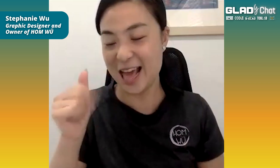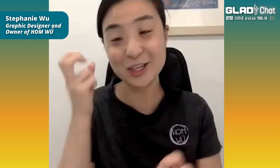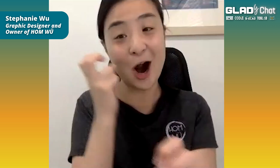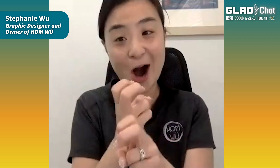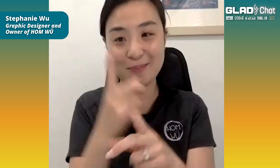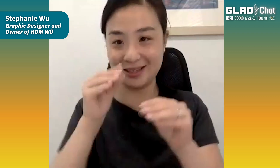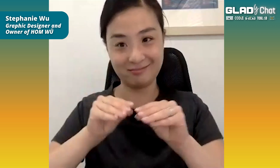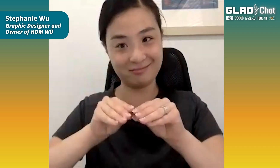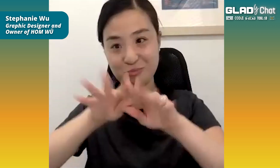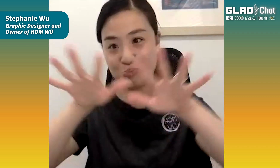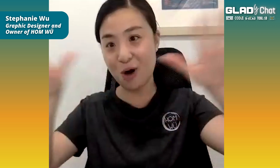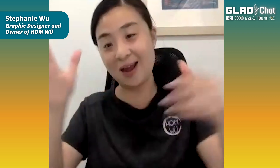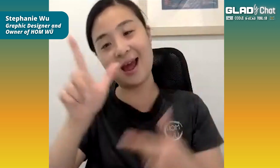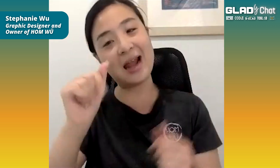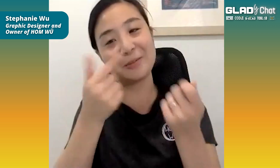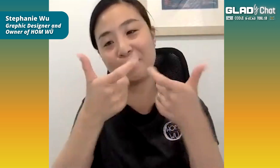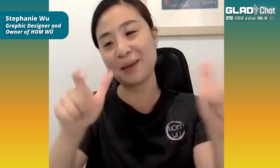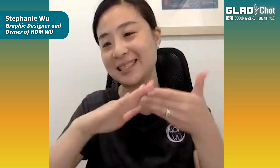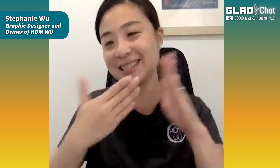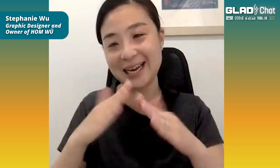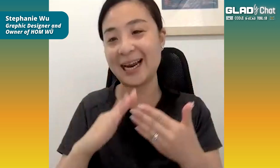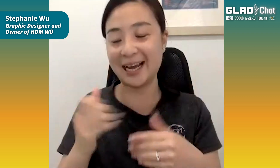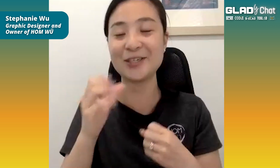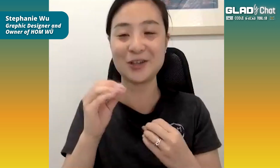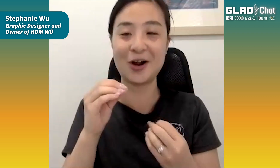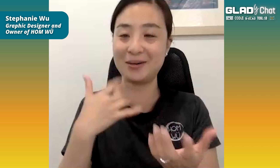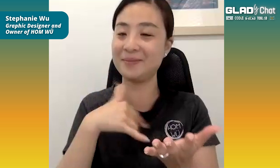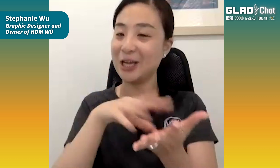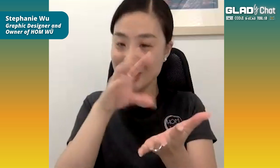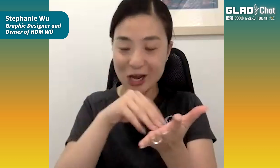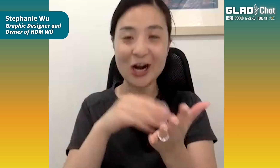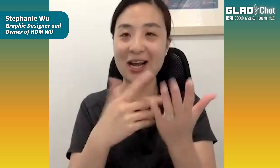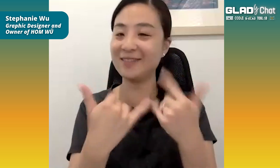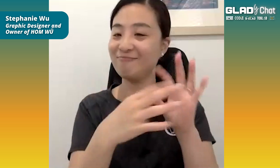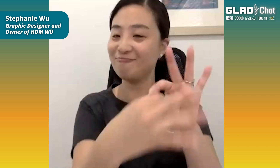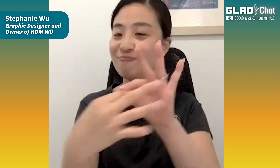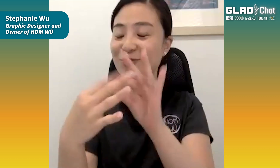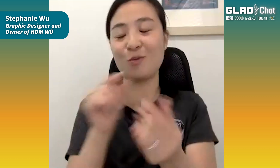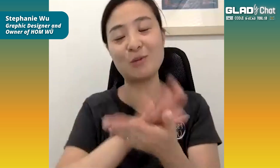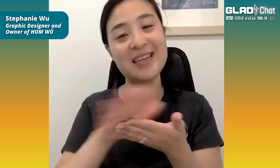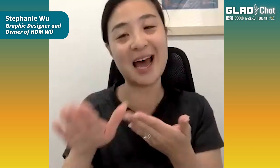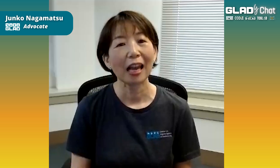It’s hard because we’re spread out. LA is a big city! So I’m still learning and connecting with others. It’s nice.